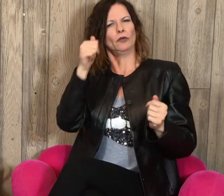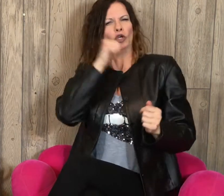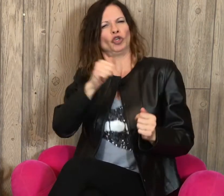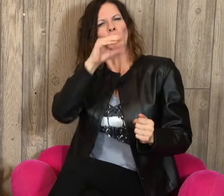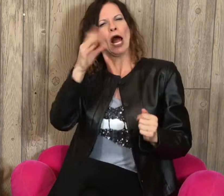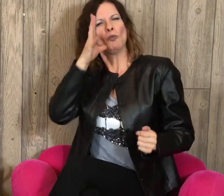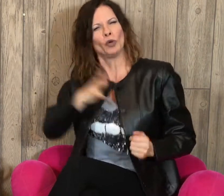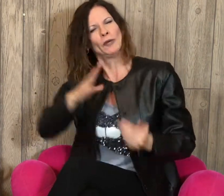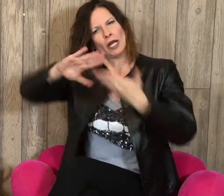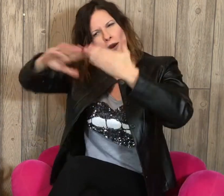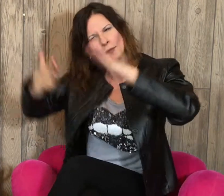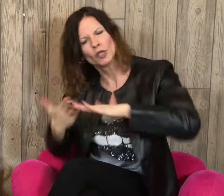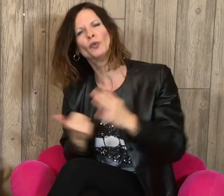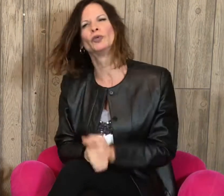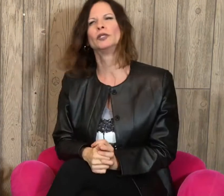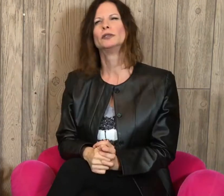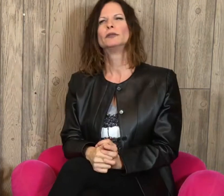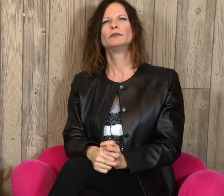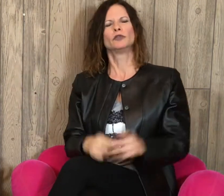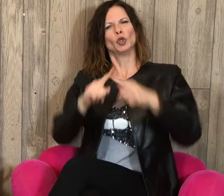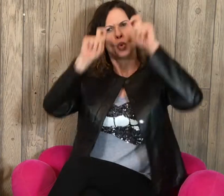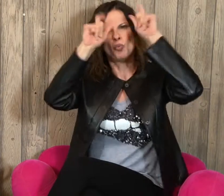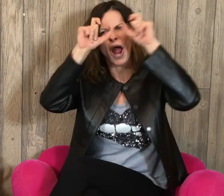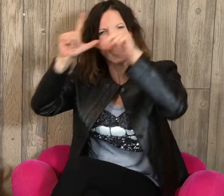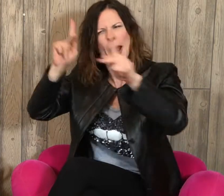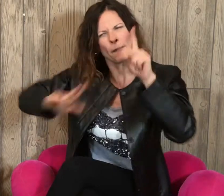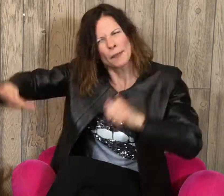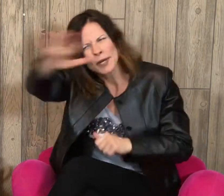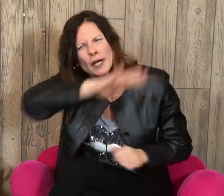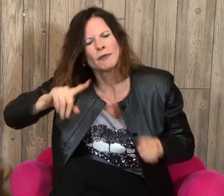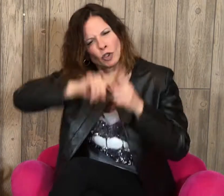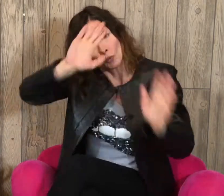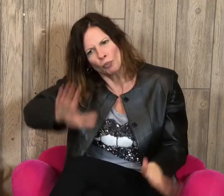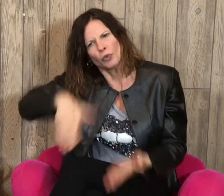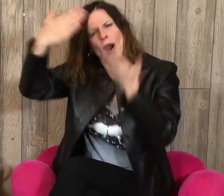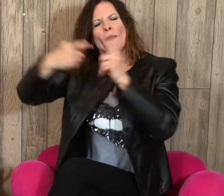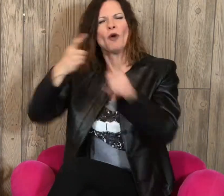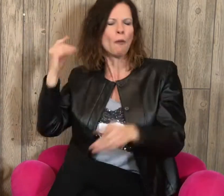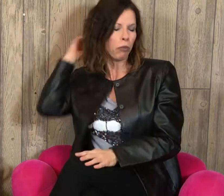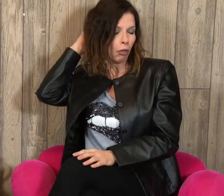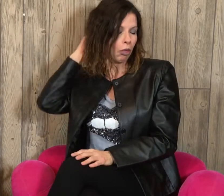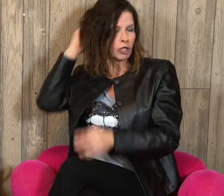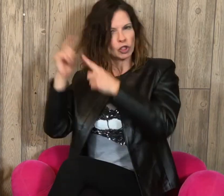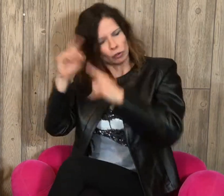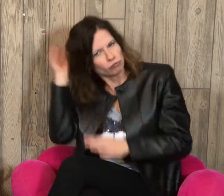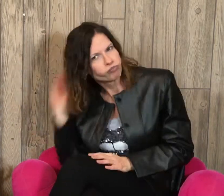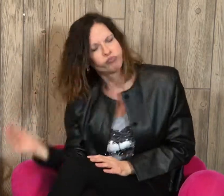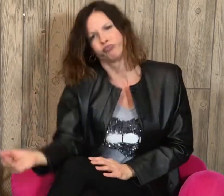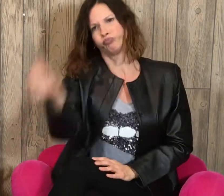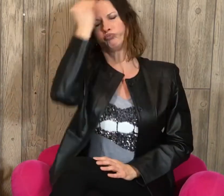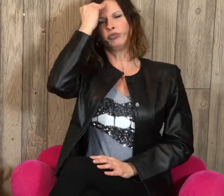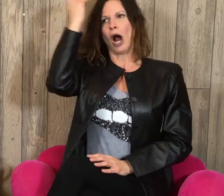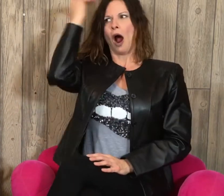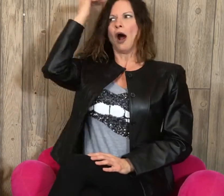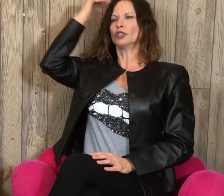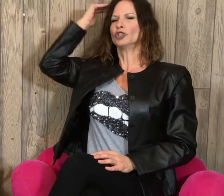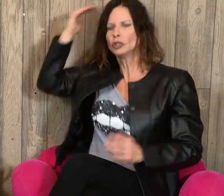She makes a difference for young girls and women in the community. She wakes people up from thoughts and their subconscious and into their consciousness.